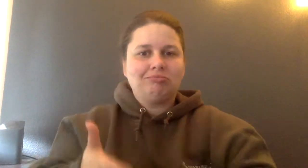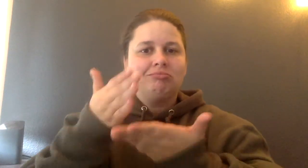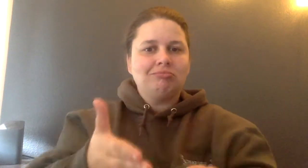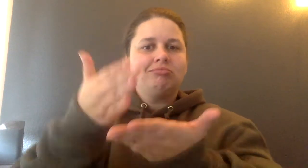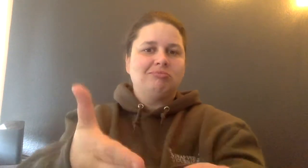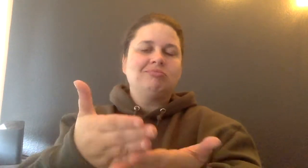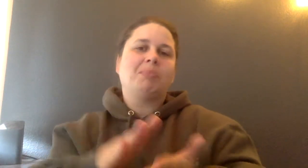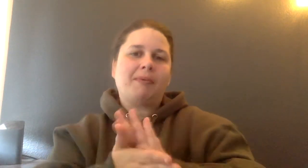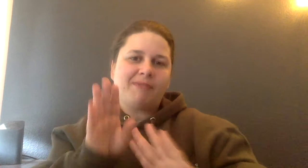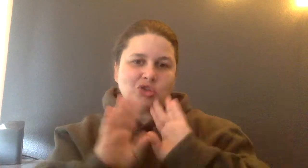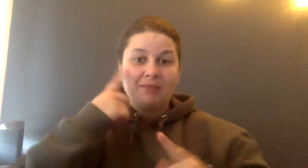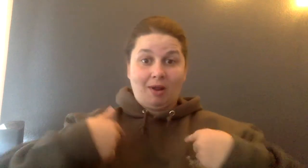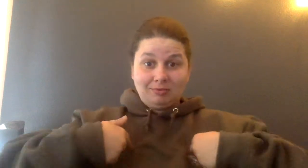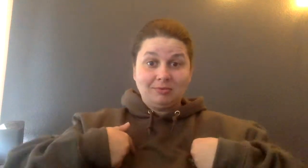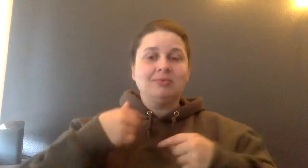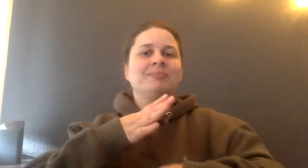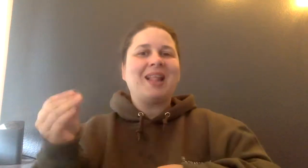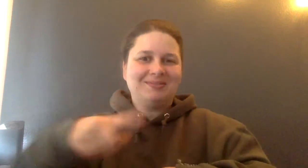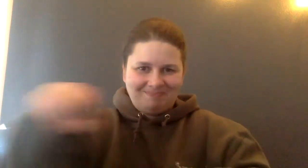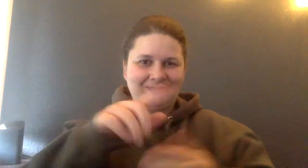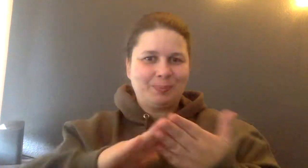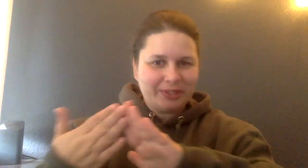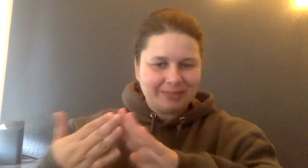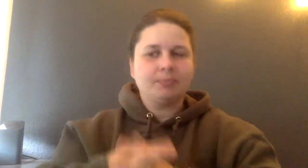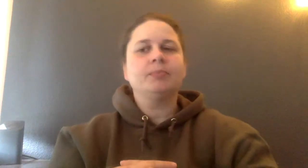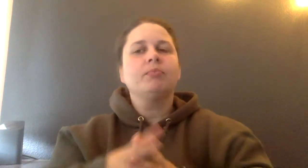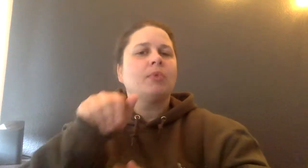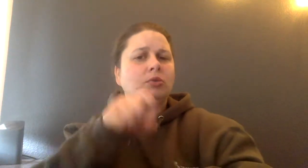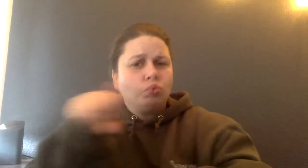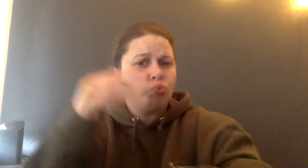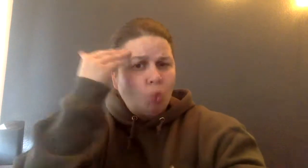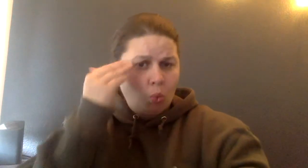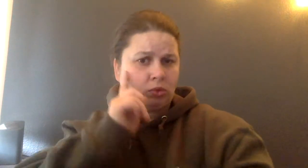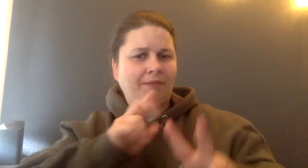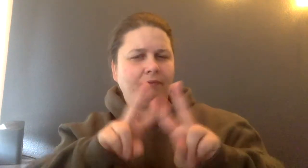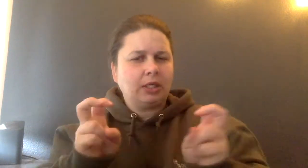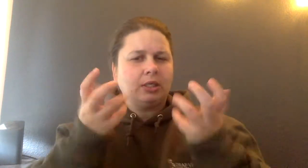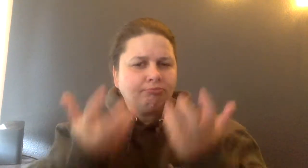We aren't interested in stopping again. We need your help. It becomes frustrating for us, and the community. Just to refreshen your memory: Deaf Vee is focused primarily on